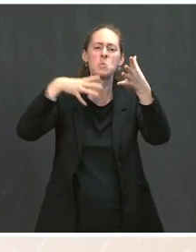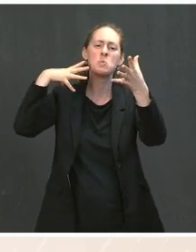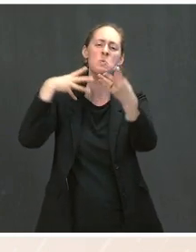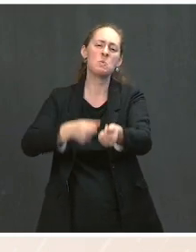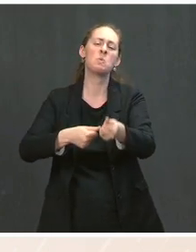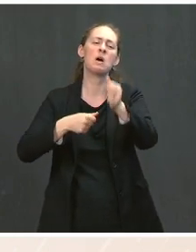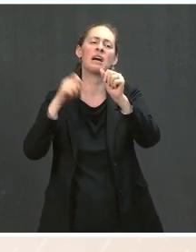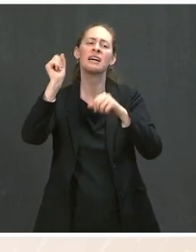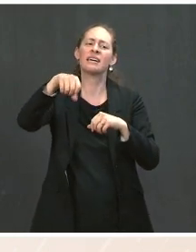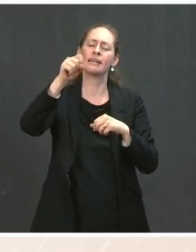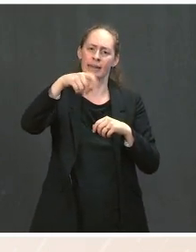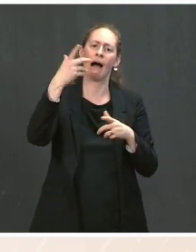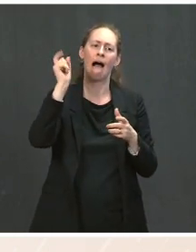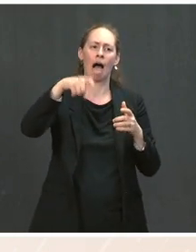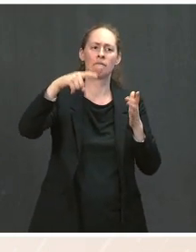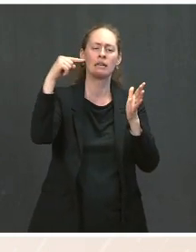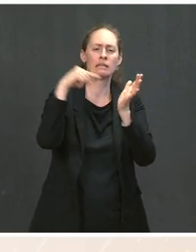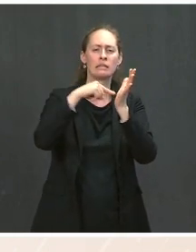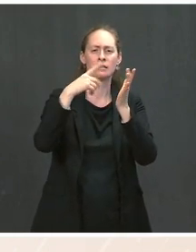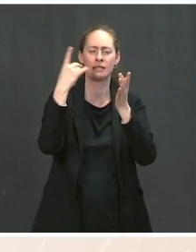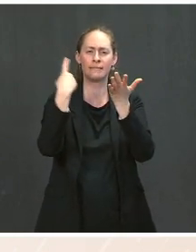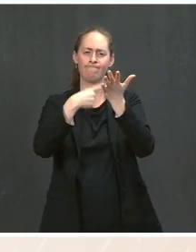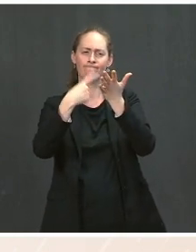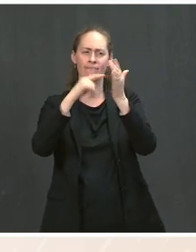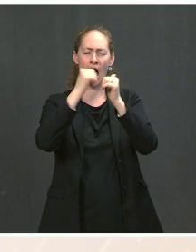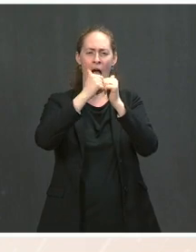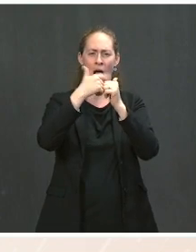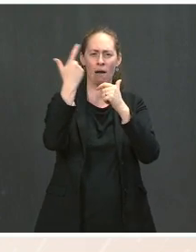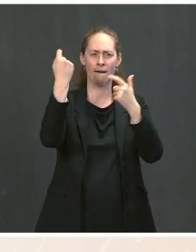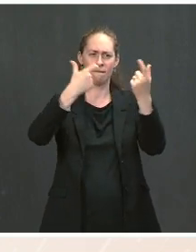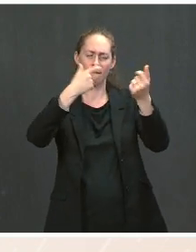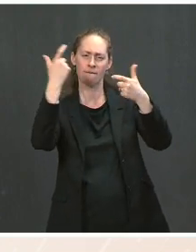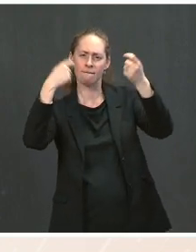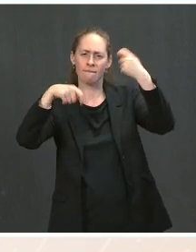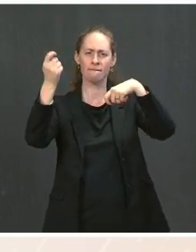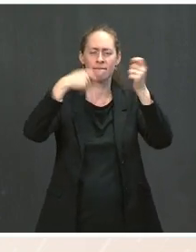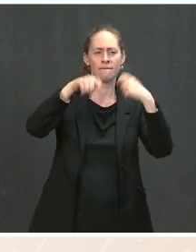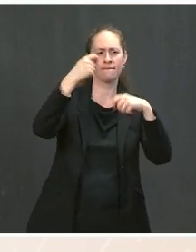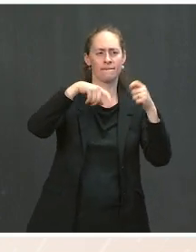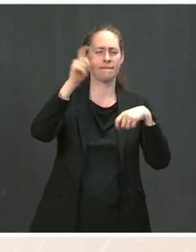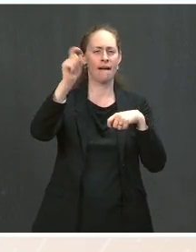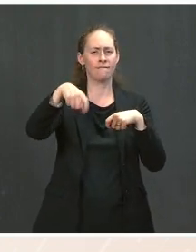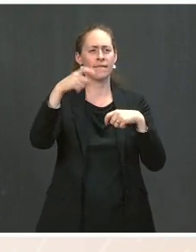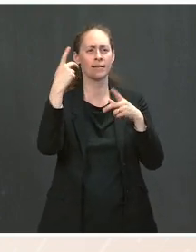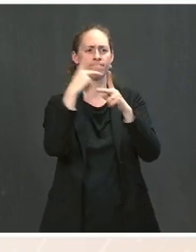how that would be paid for, what would be taken out instead. And then there's sort of a discussion of what's most important